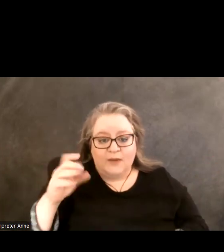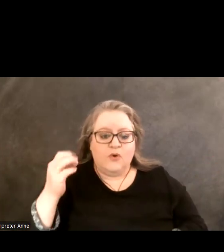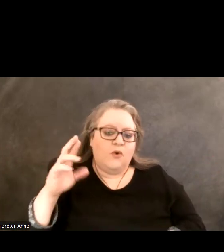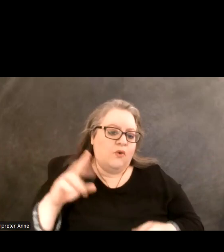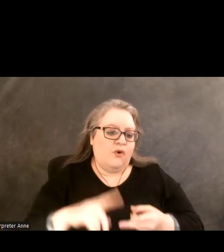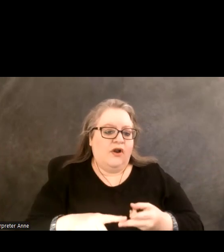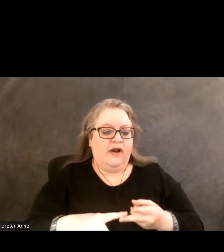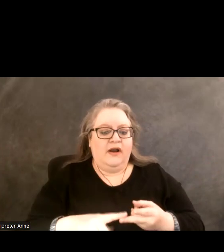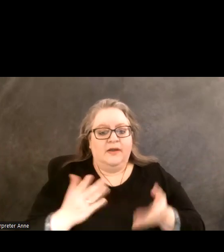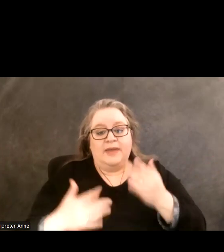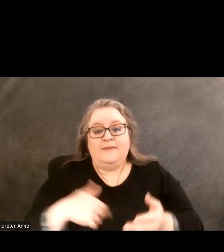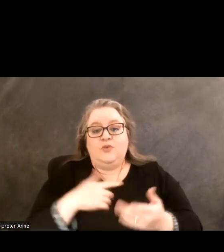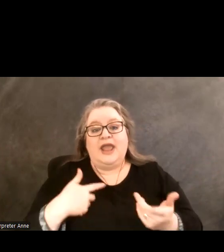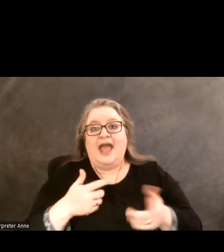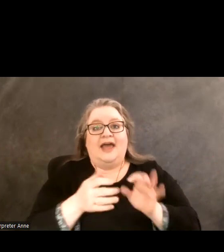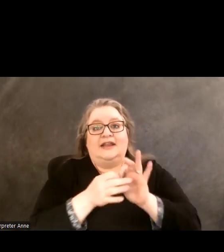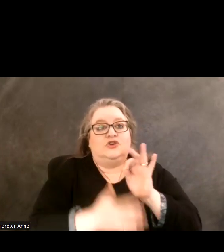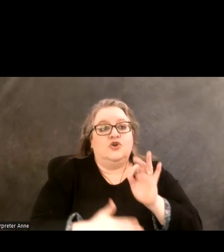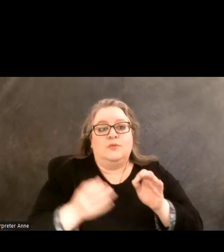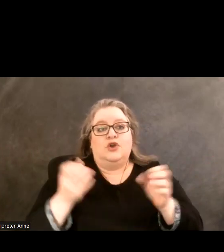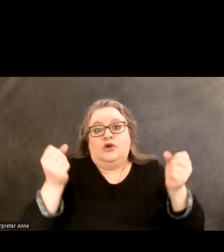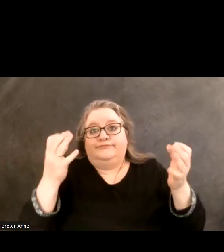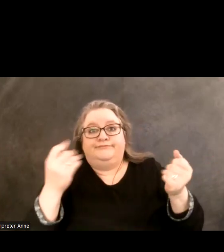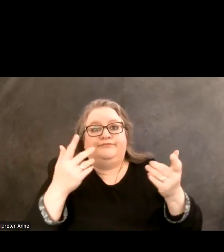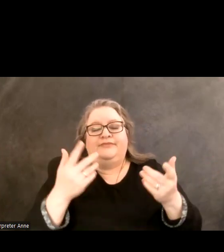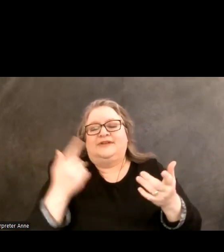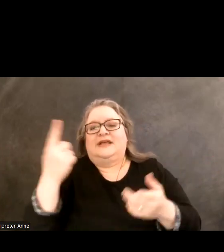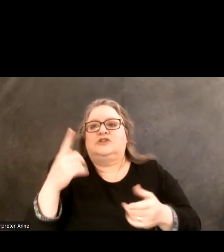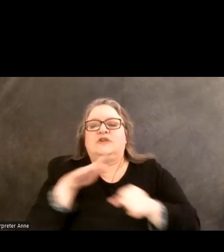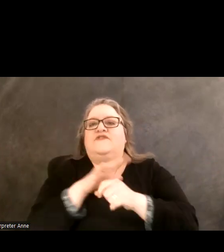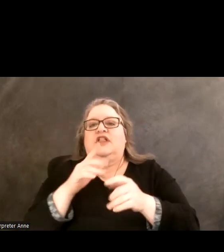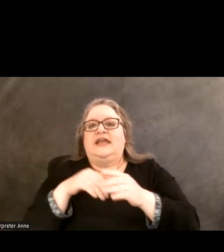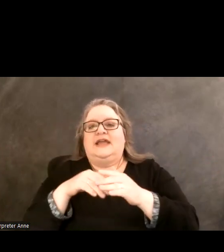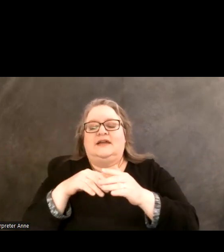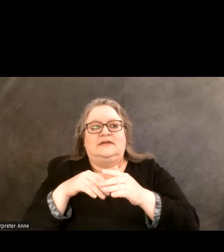might have had an ASL interpreter or something so it's fully accessible. No, it isn't. Stop it. Just